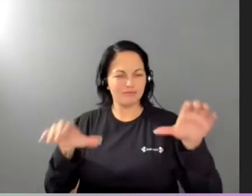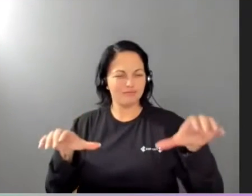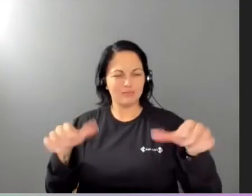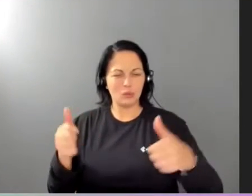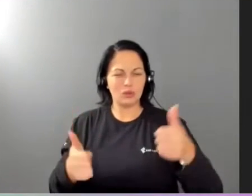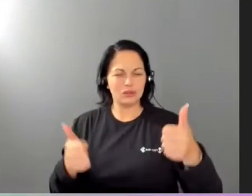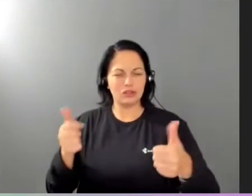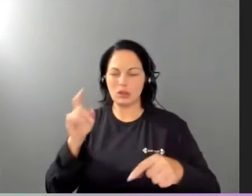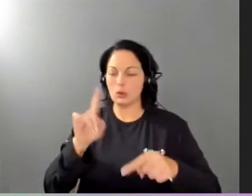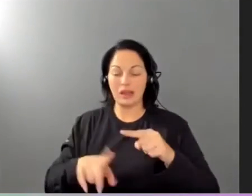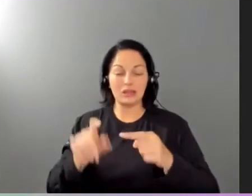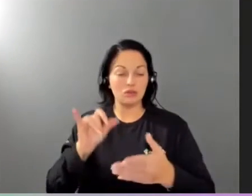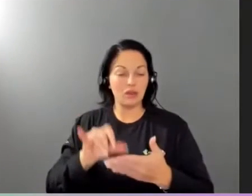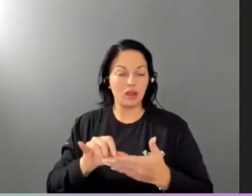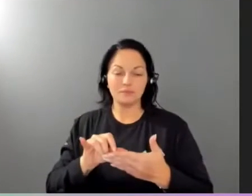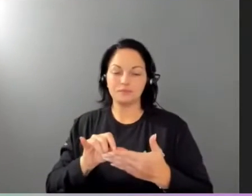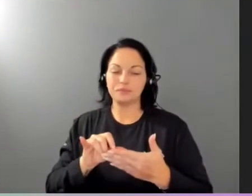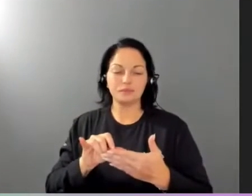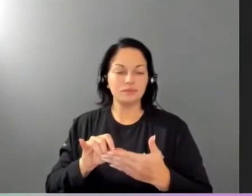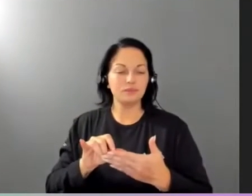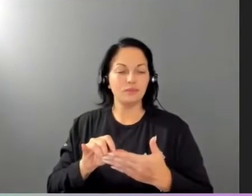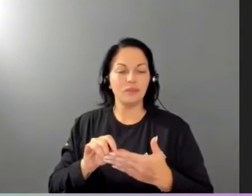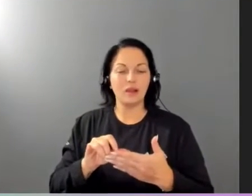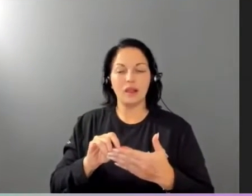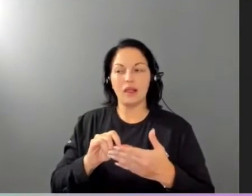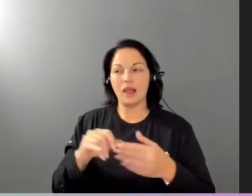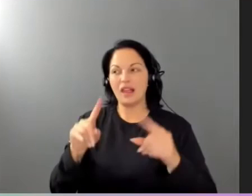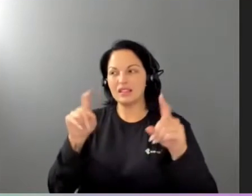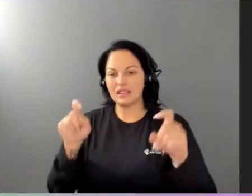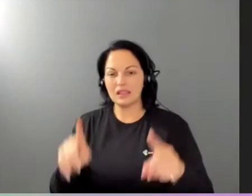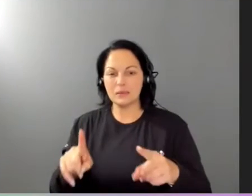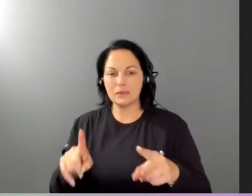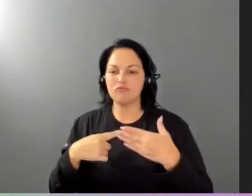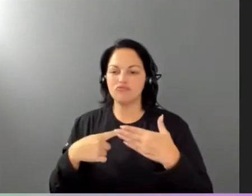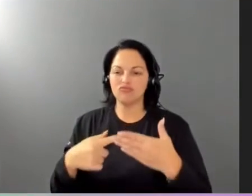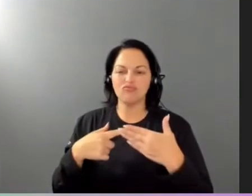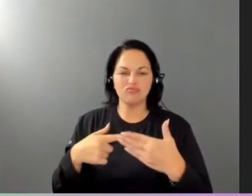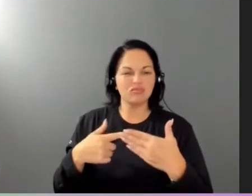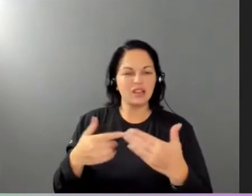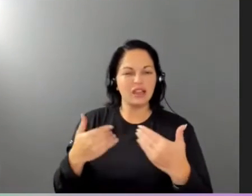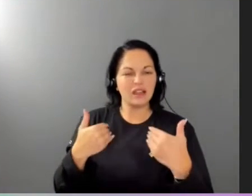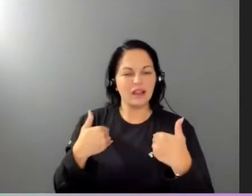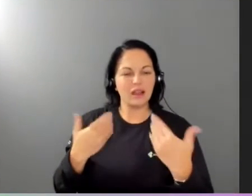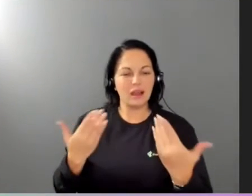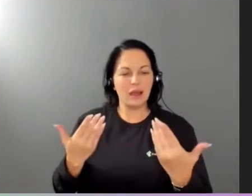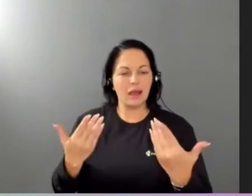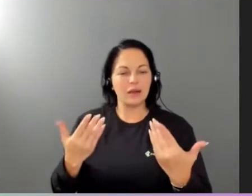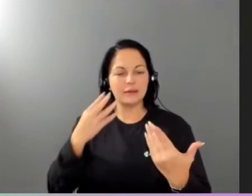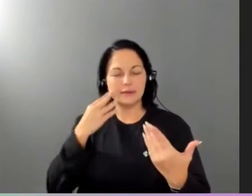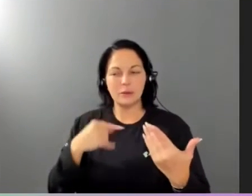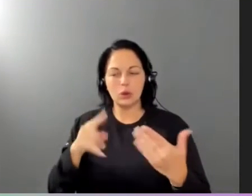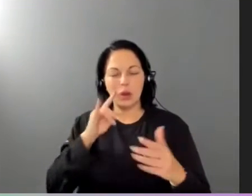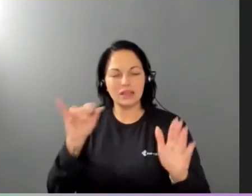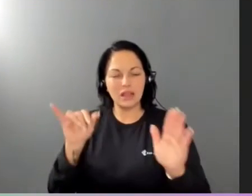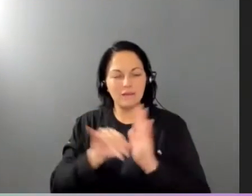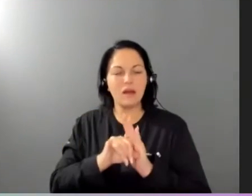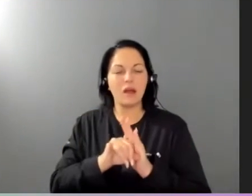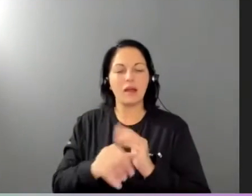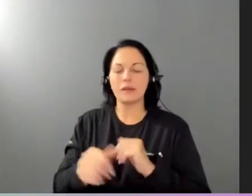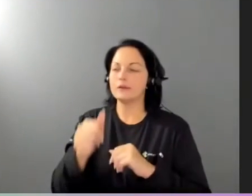a time. Otherwise, it becomes hard to distinguish 1 variable from another, and you can't really do that kind